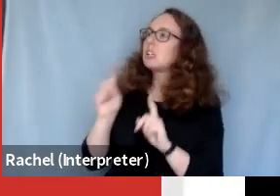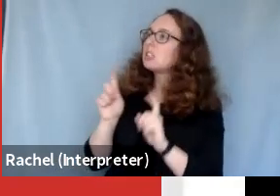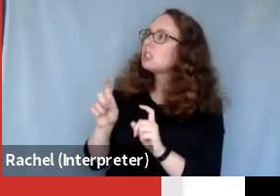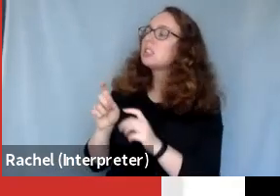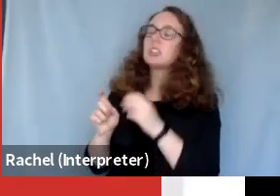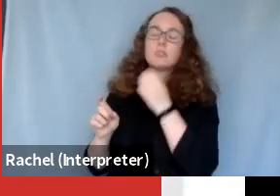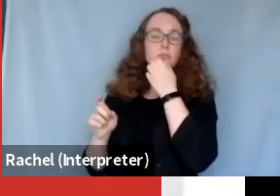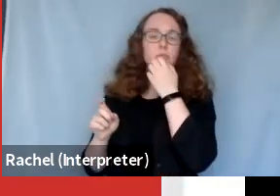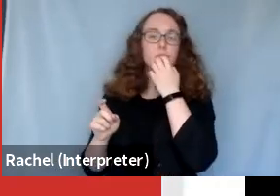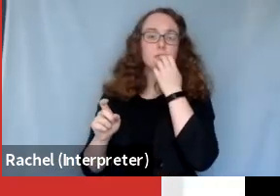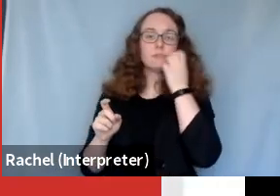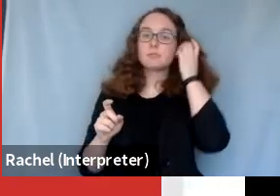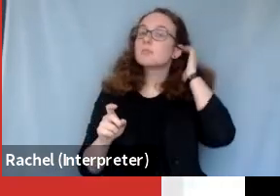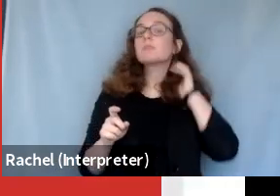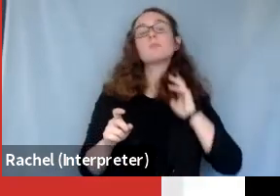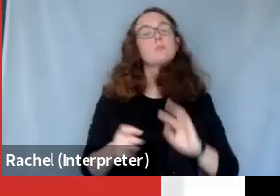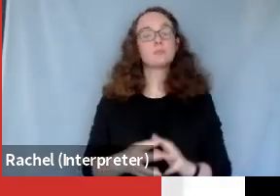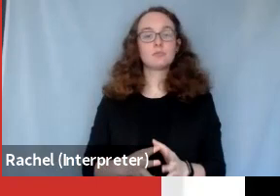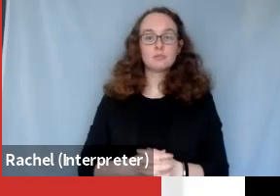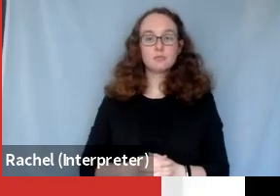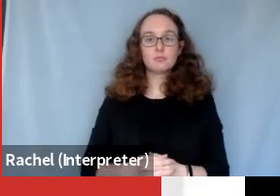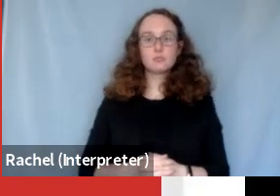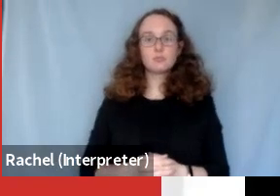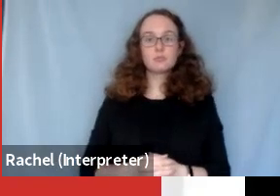notification yet. Thank you Paul. Then we have Anthony